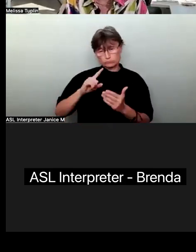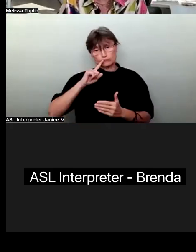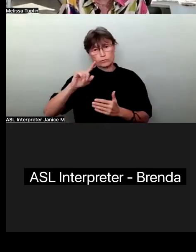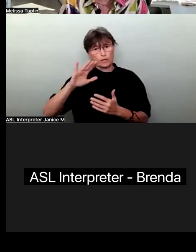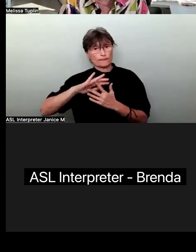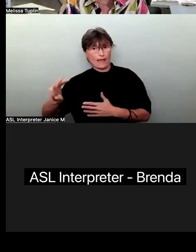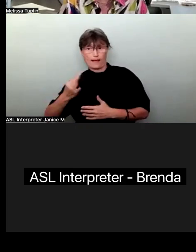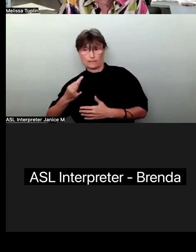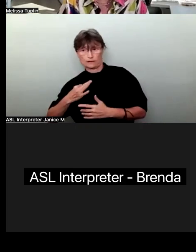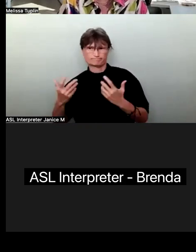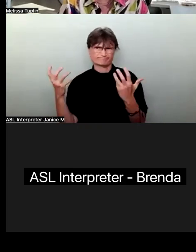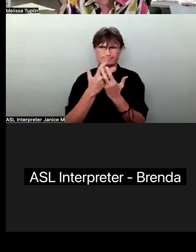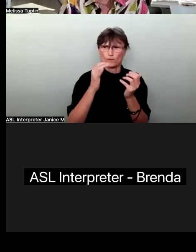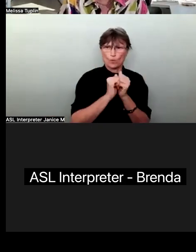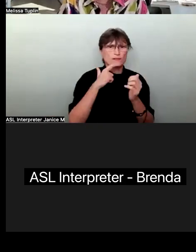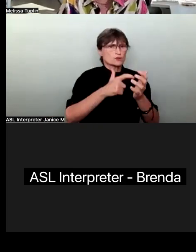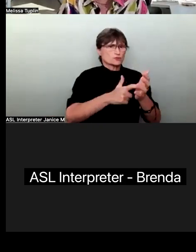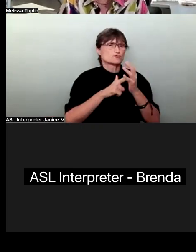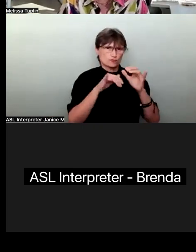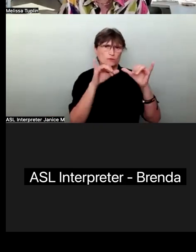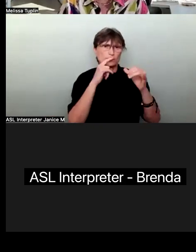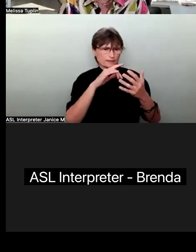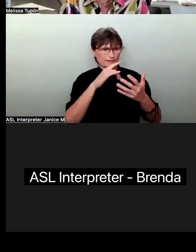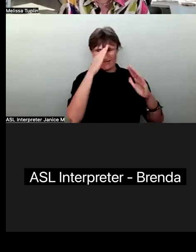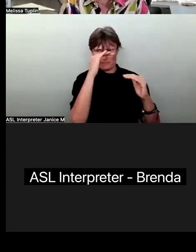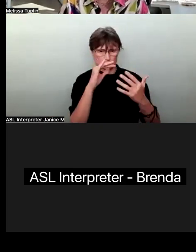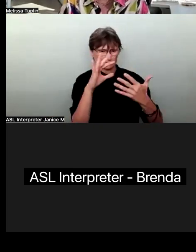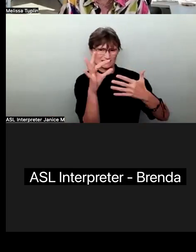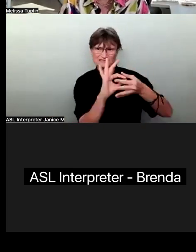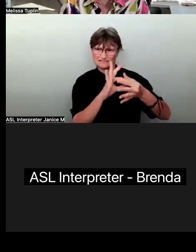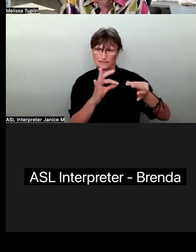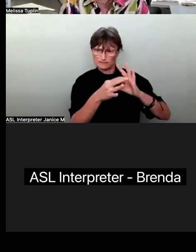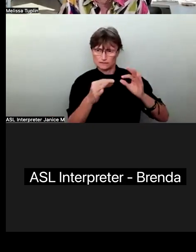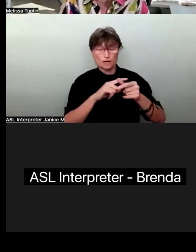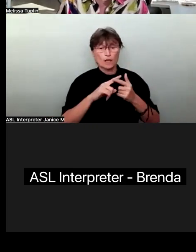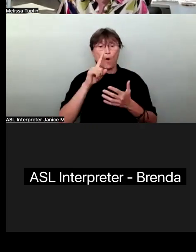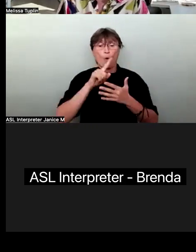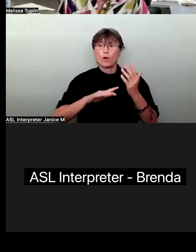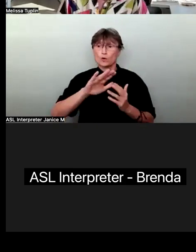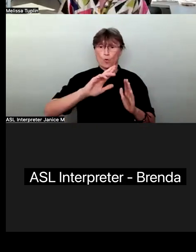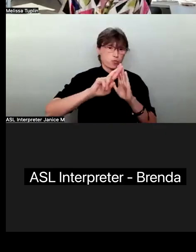statement, the organization clearly describes and understands its role in the arts ecosystem,